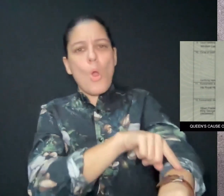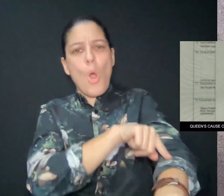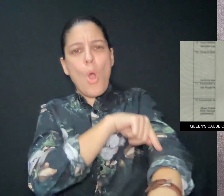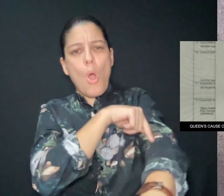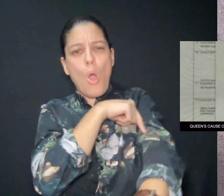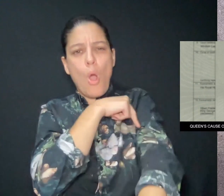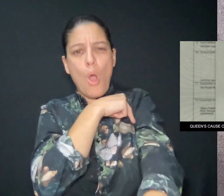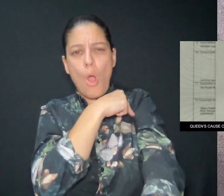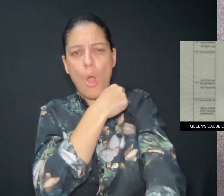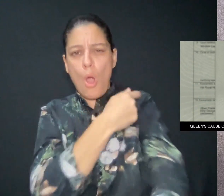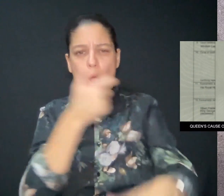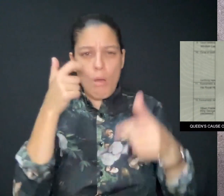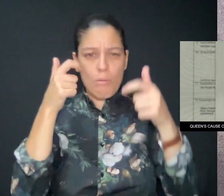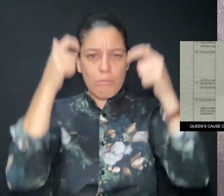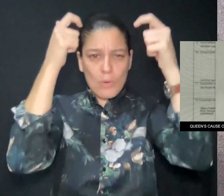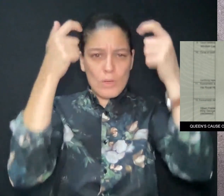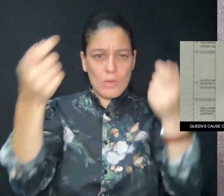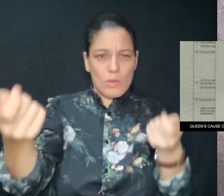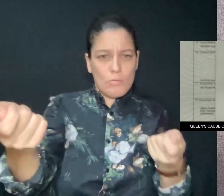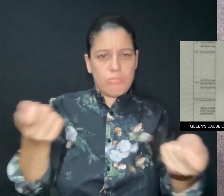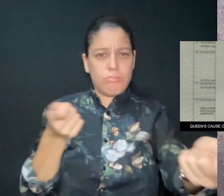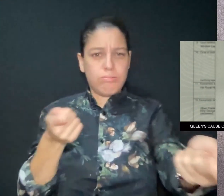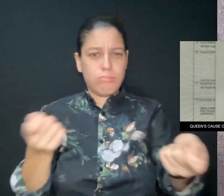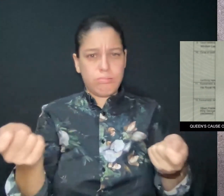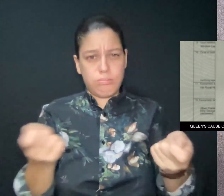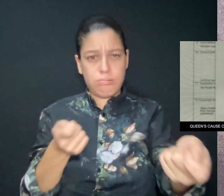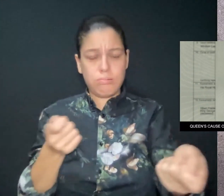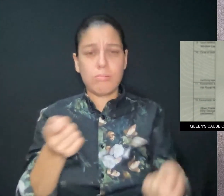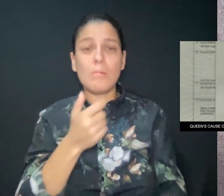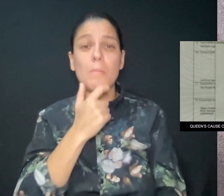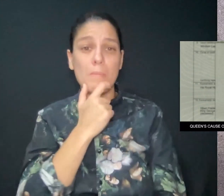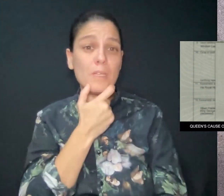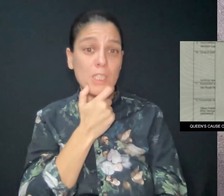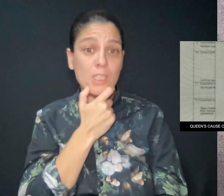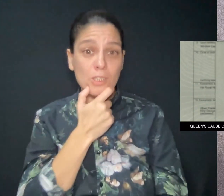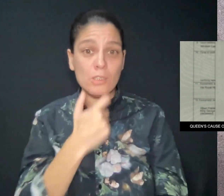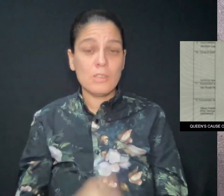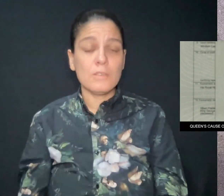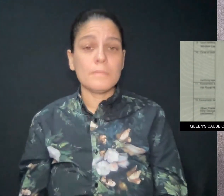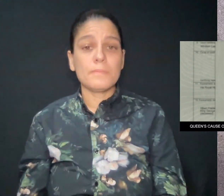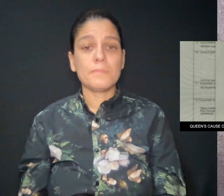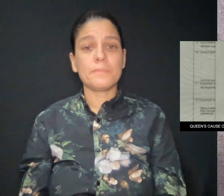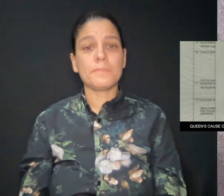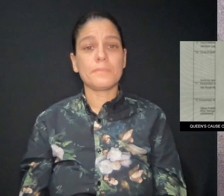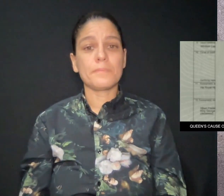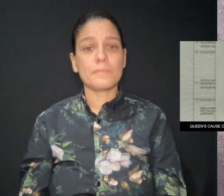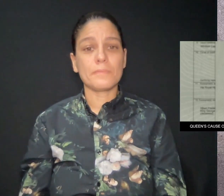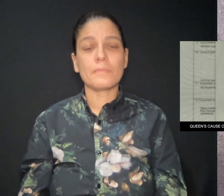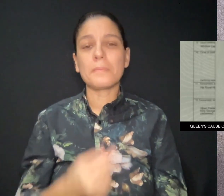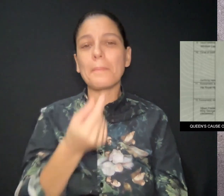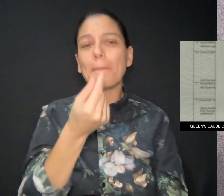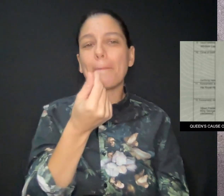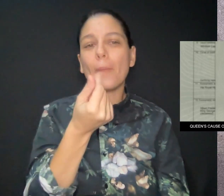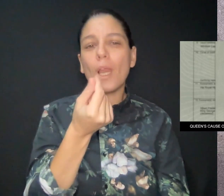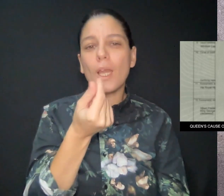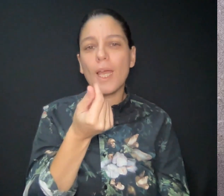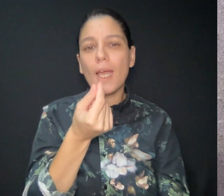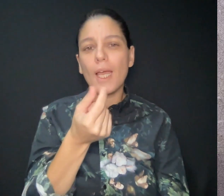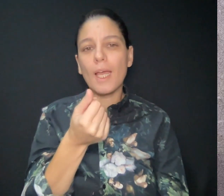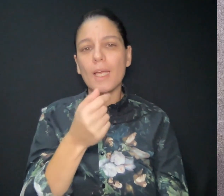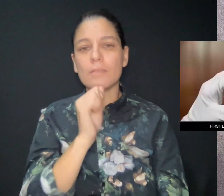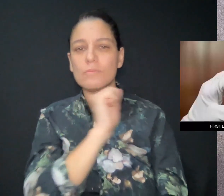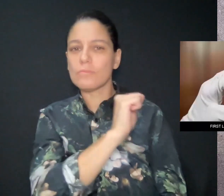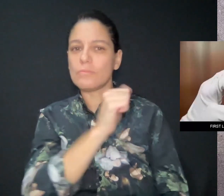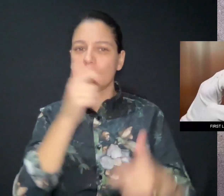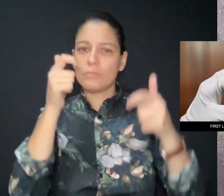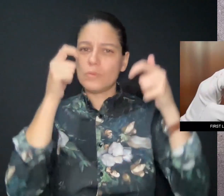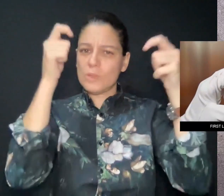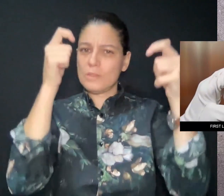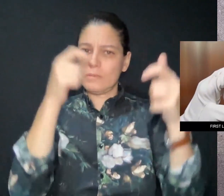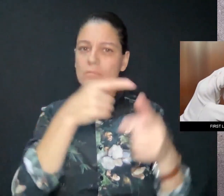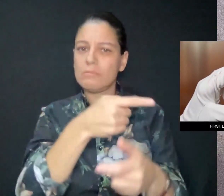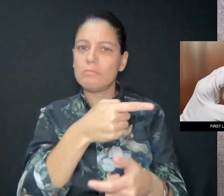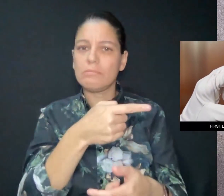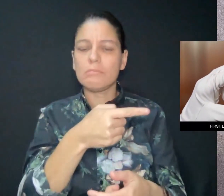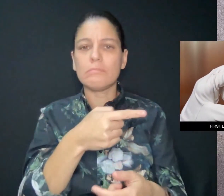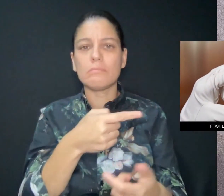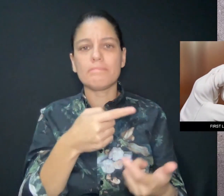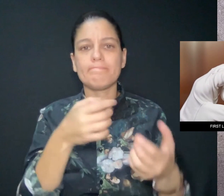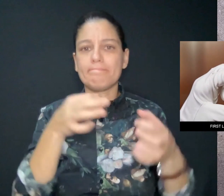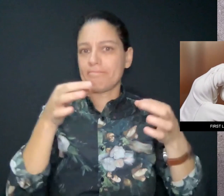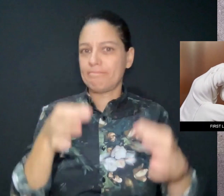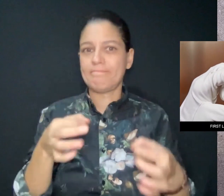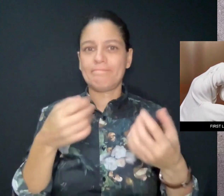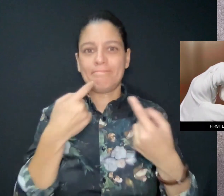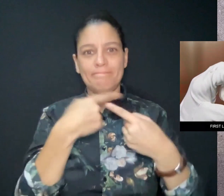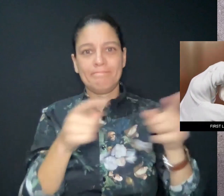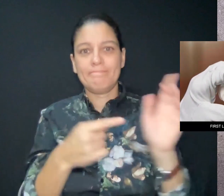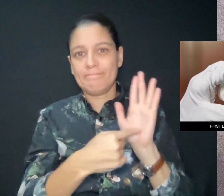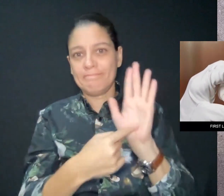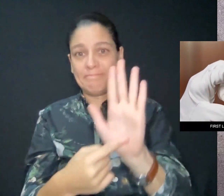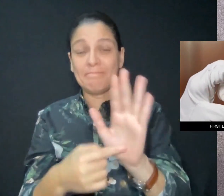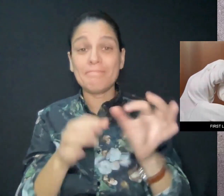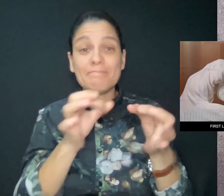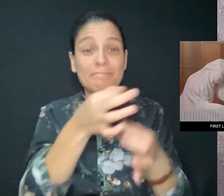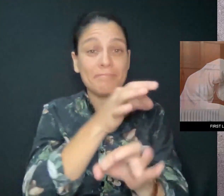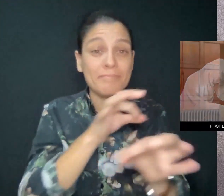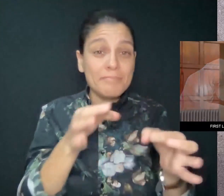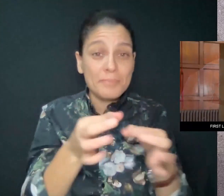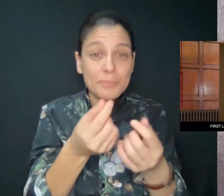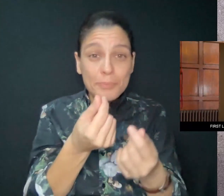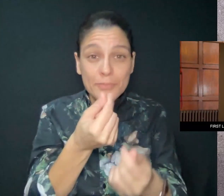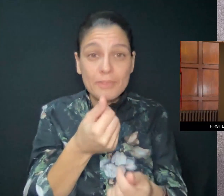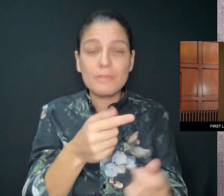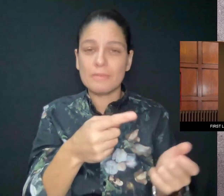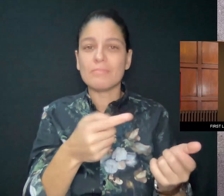longest-serving monarch and the Royal mint confirms coins featuring